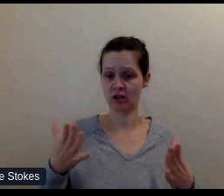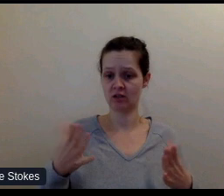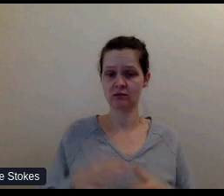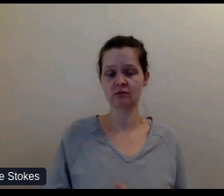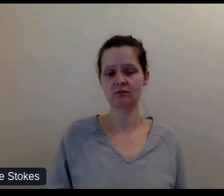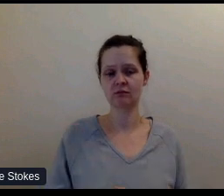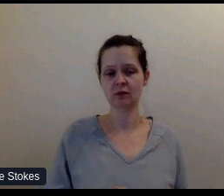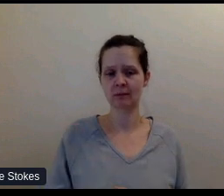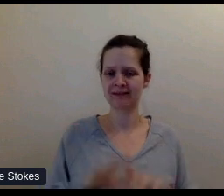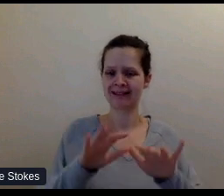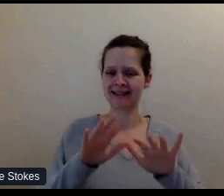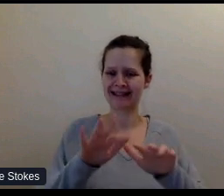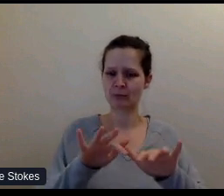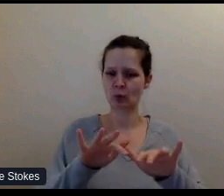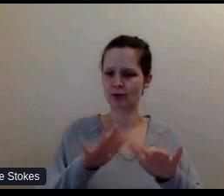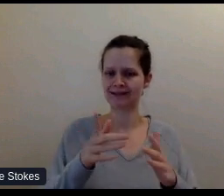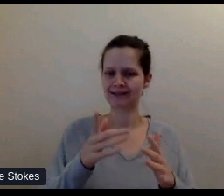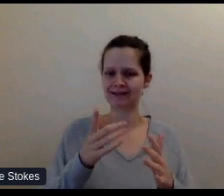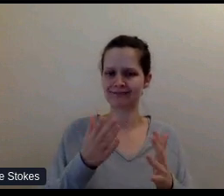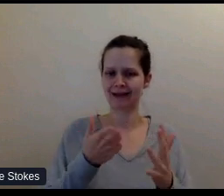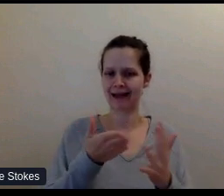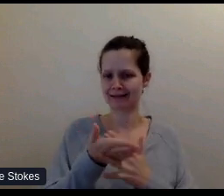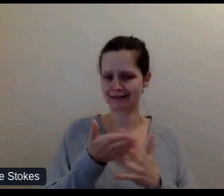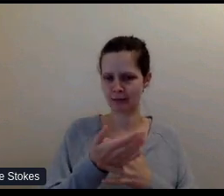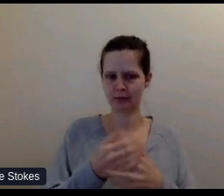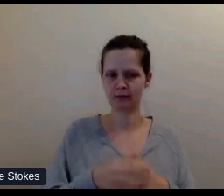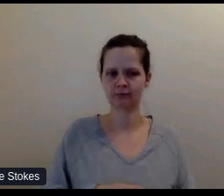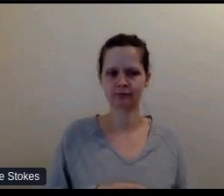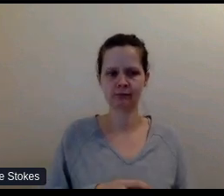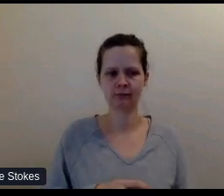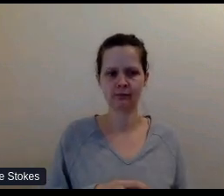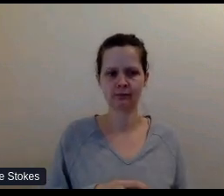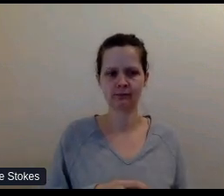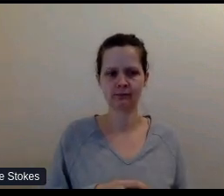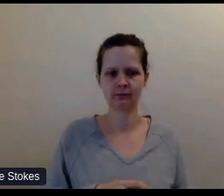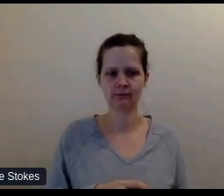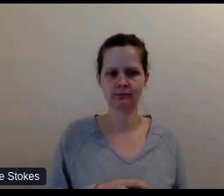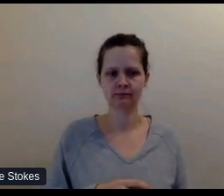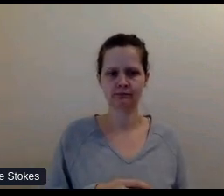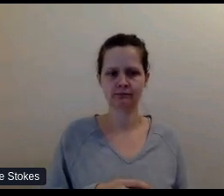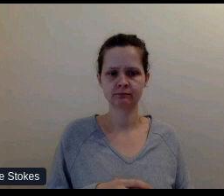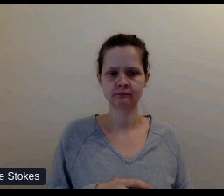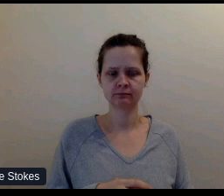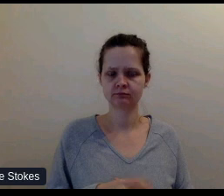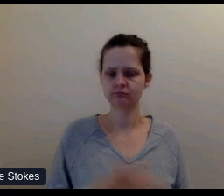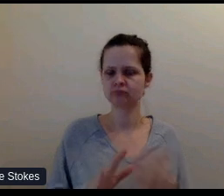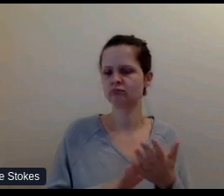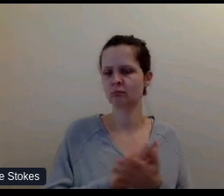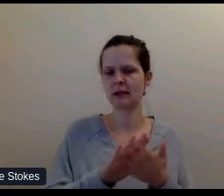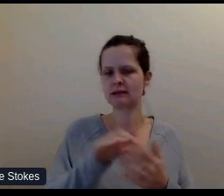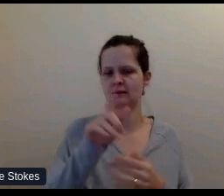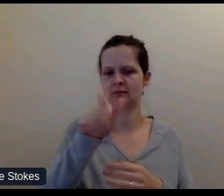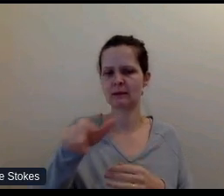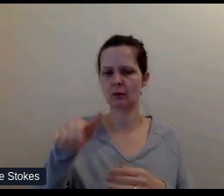and it's accessible to people using screen readers and so on for free. It can be styled.